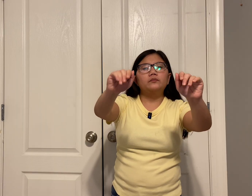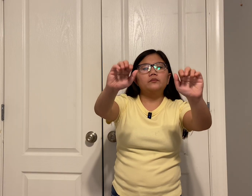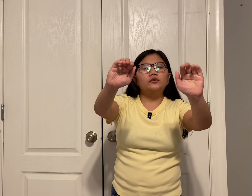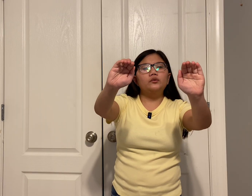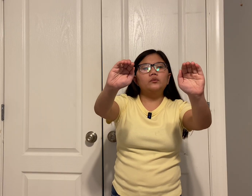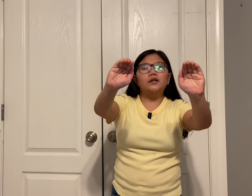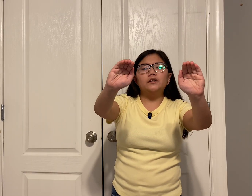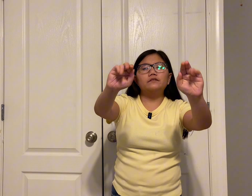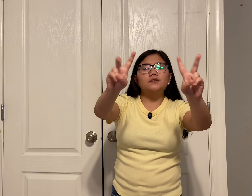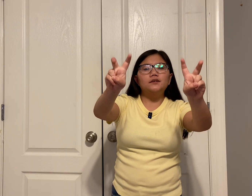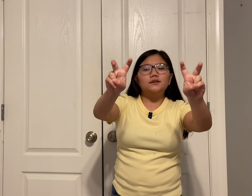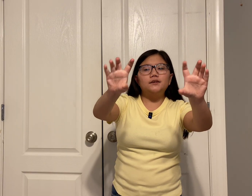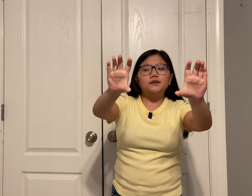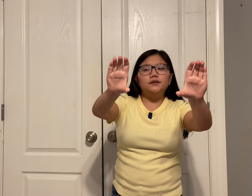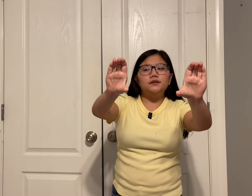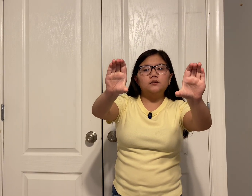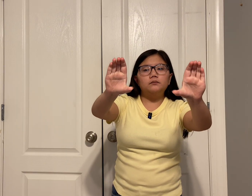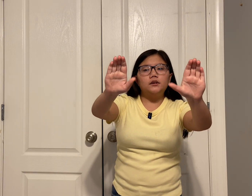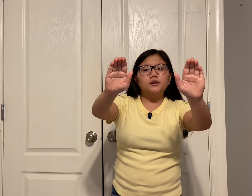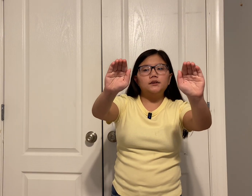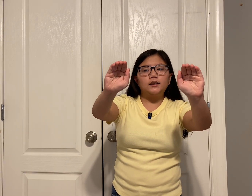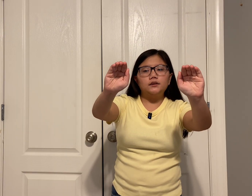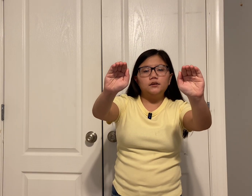Do kind of "C's" but not exactly.